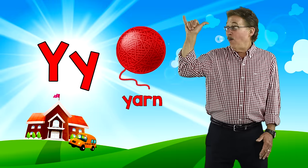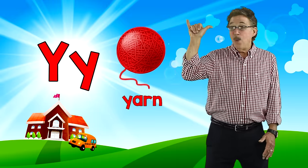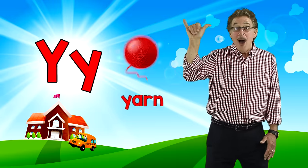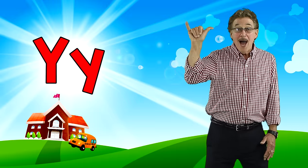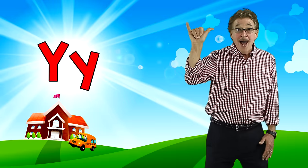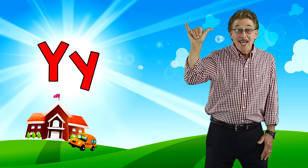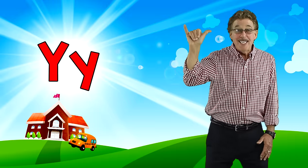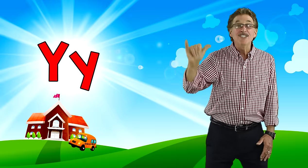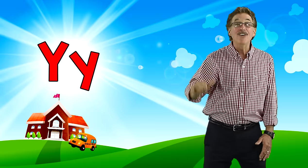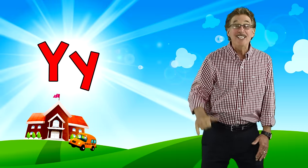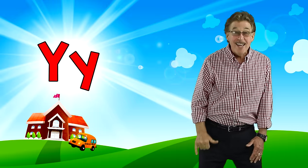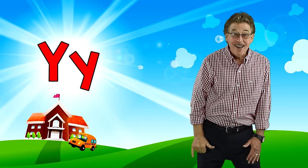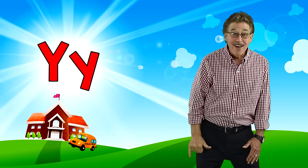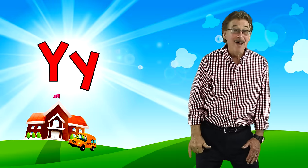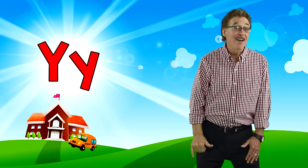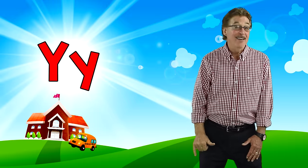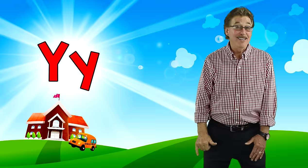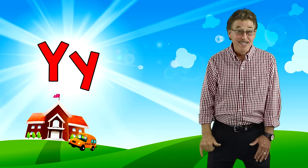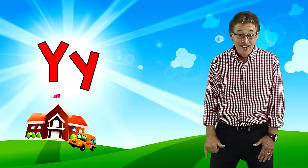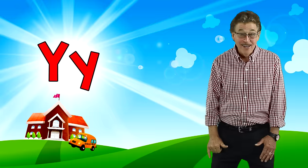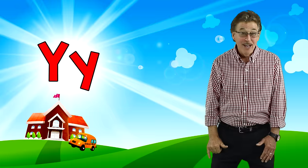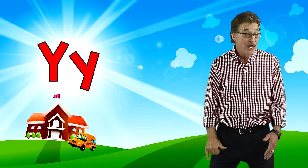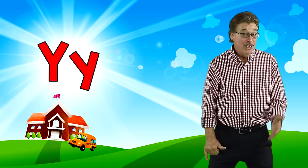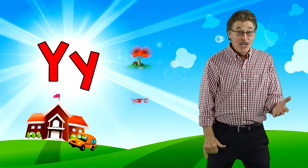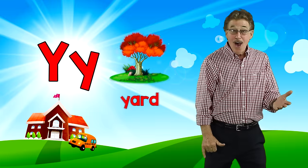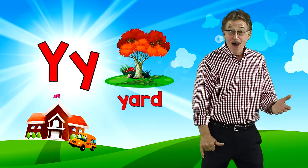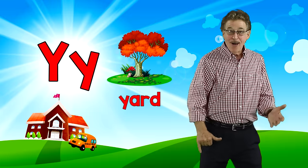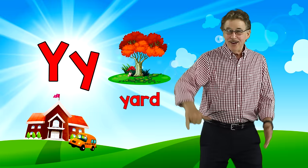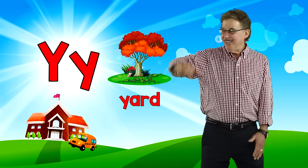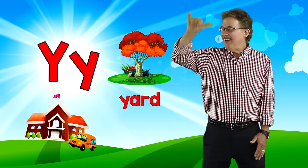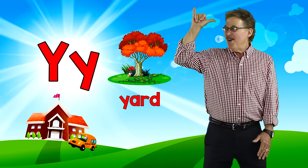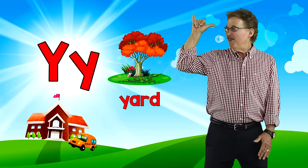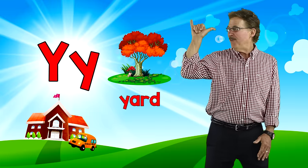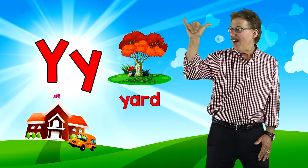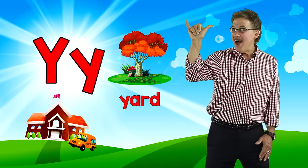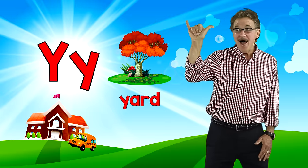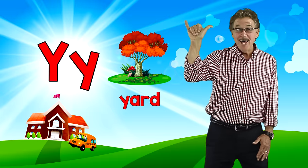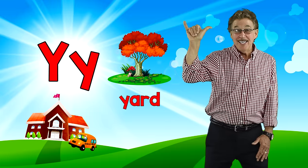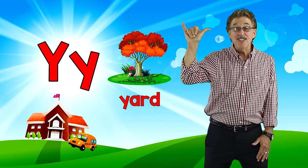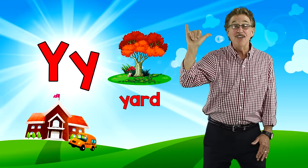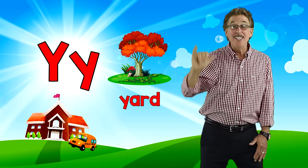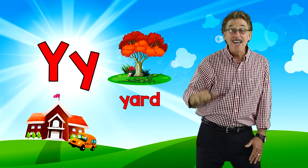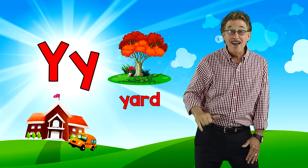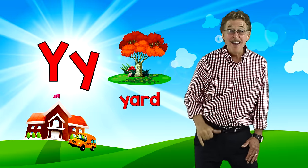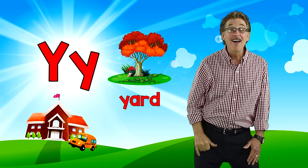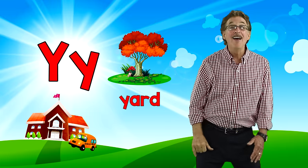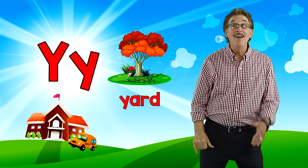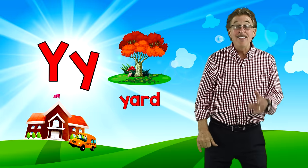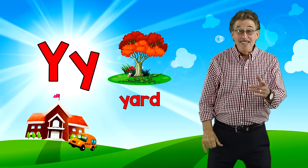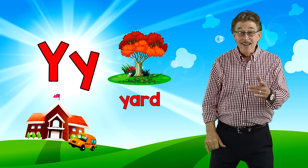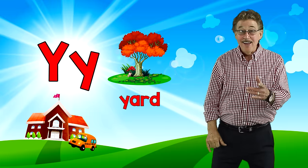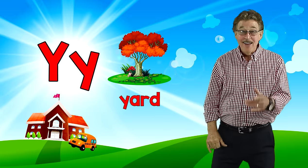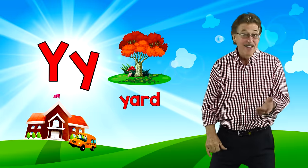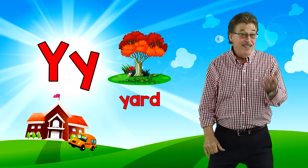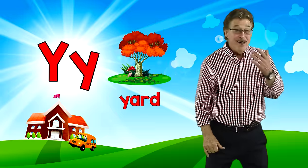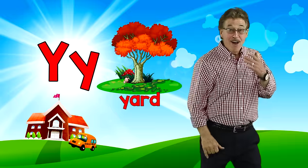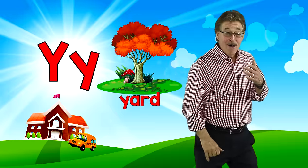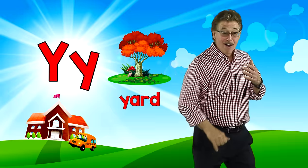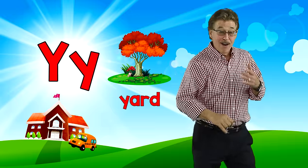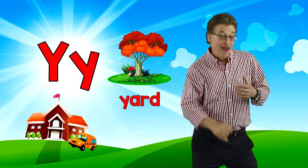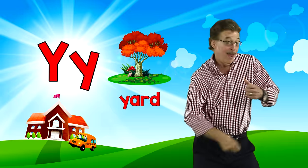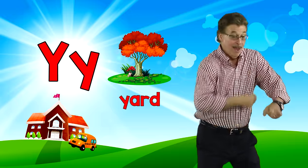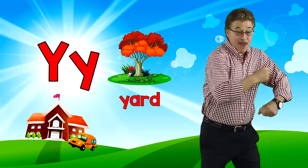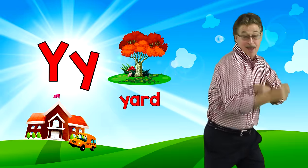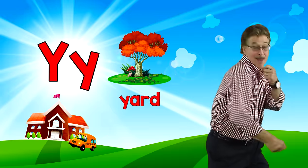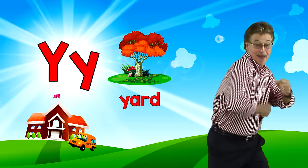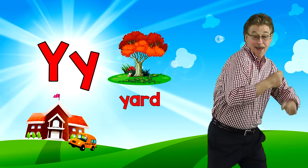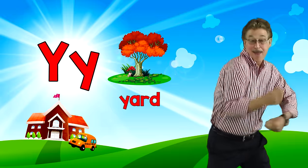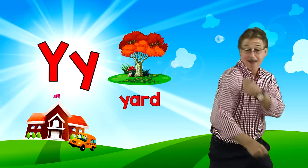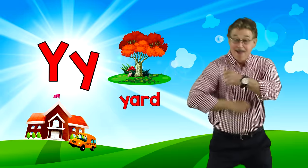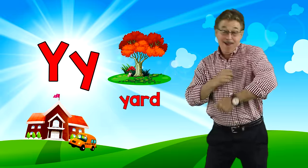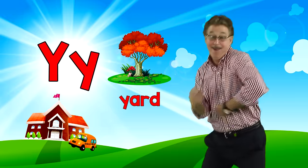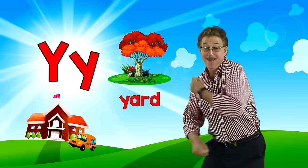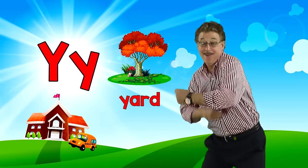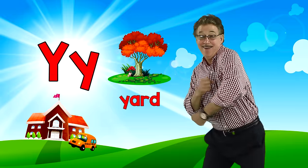Y is for /y/ /y/ yard